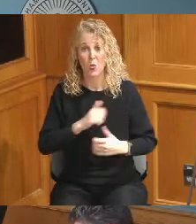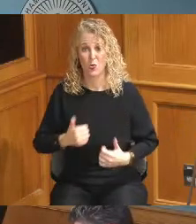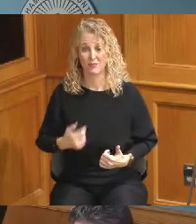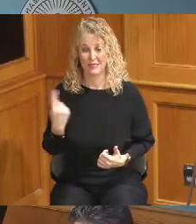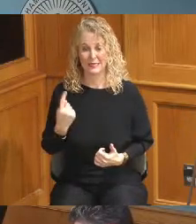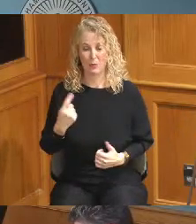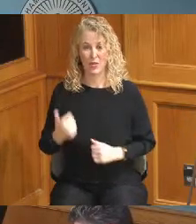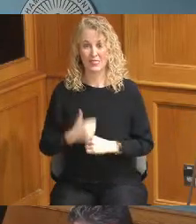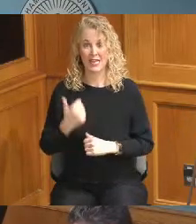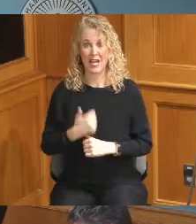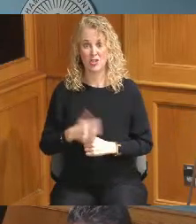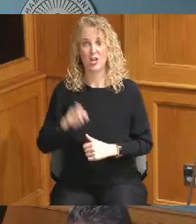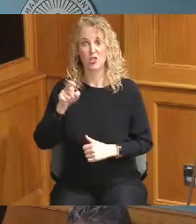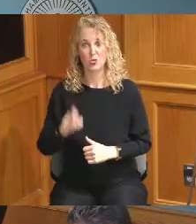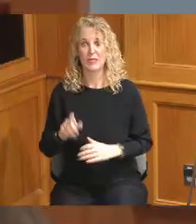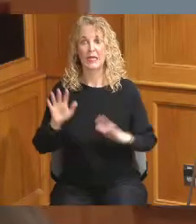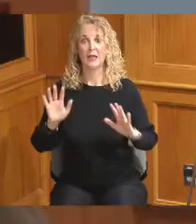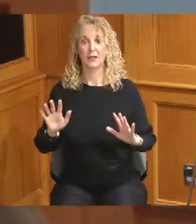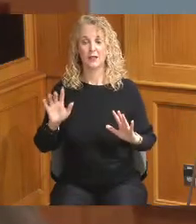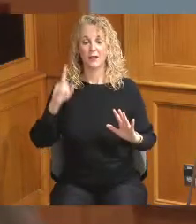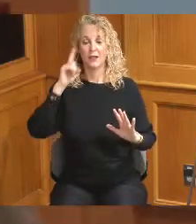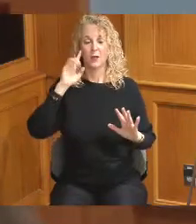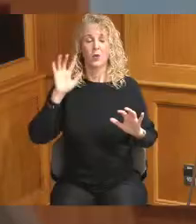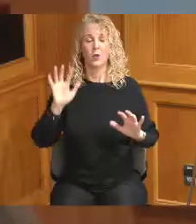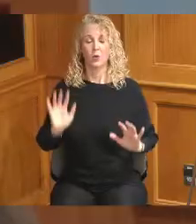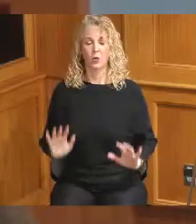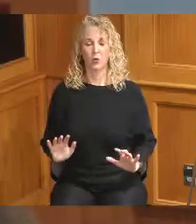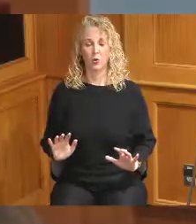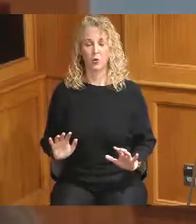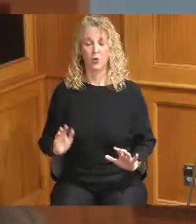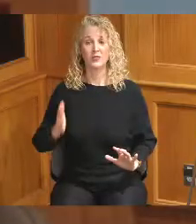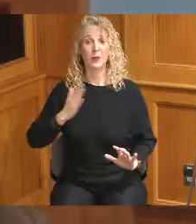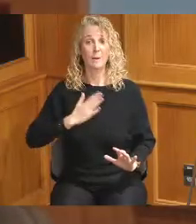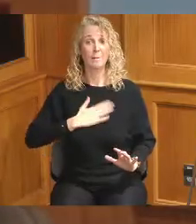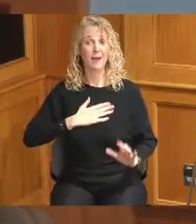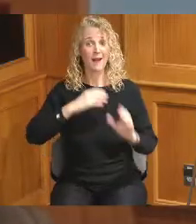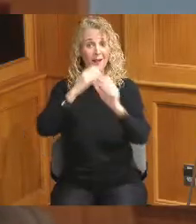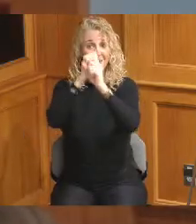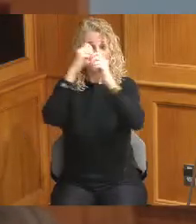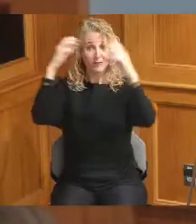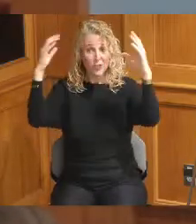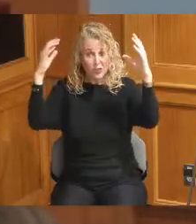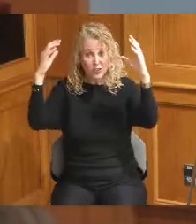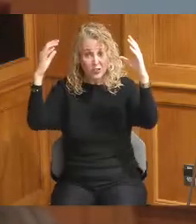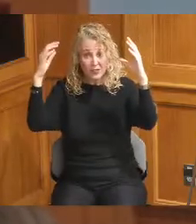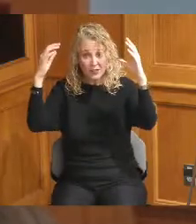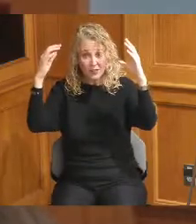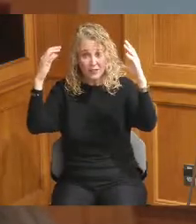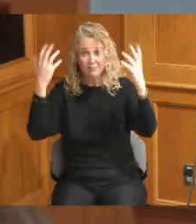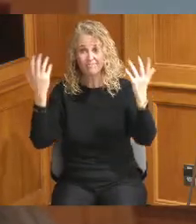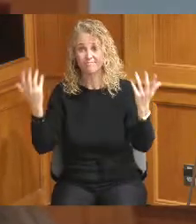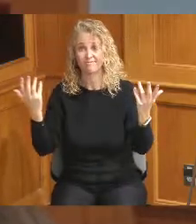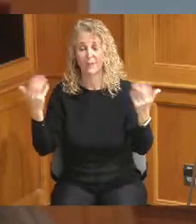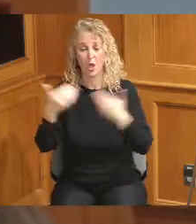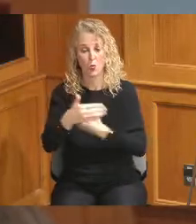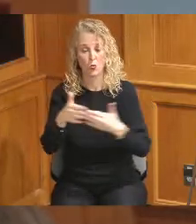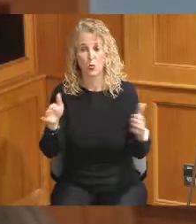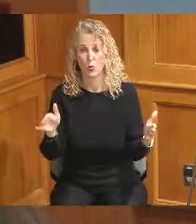and you just need a minute to decompress so my my vision of that is to have you know some some light